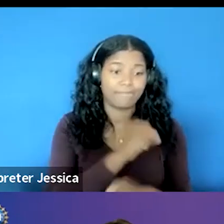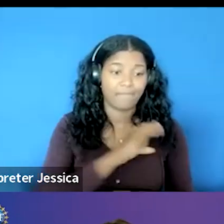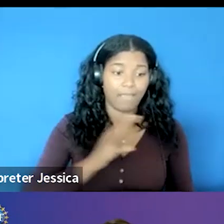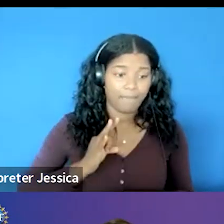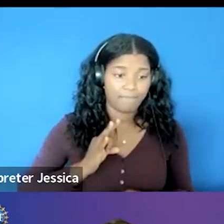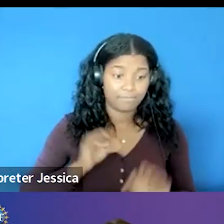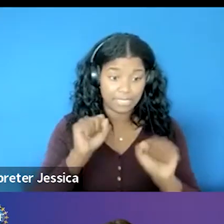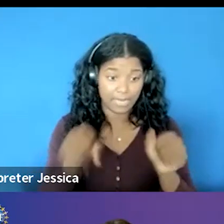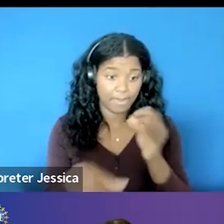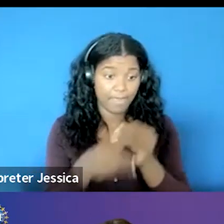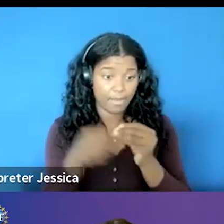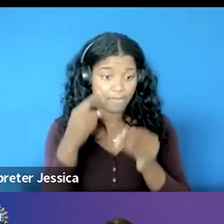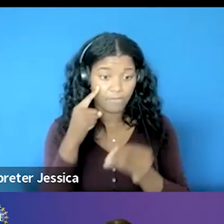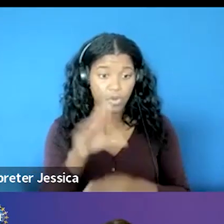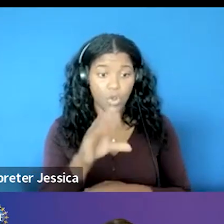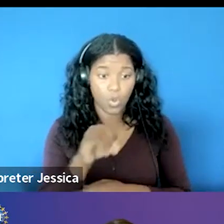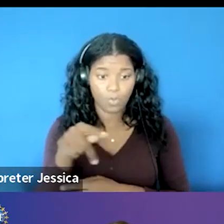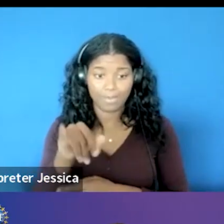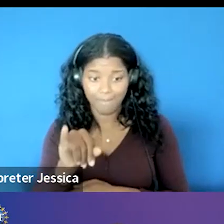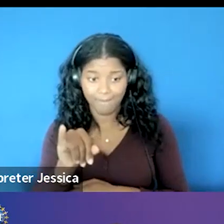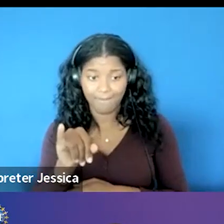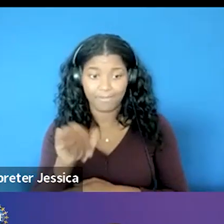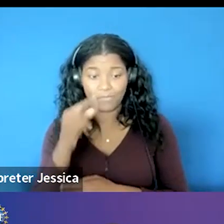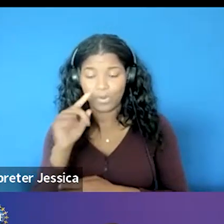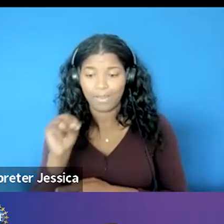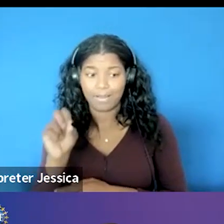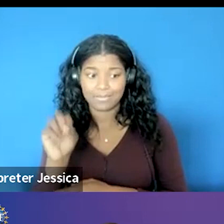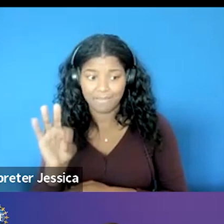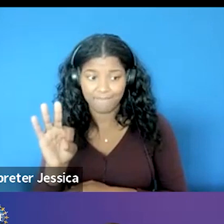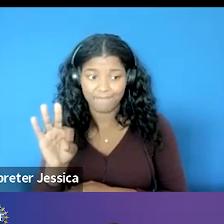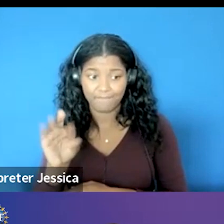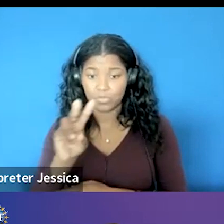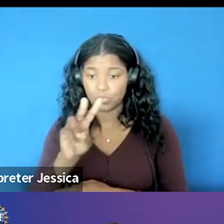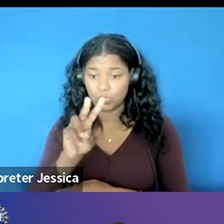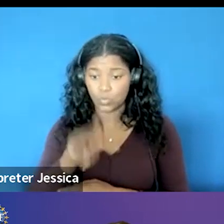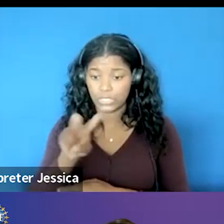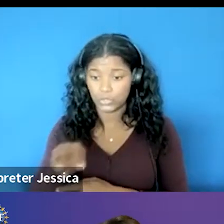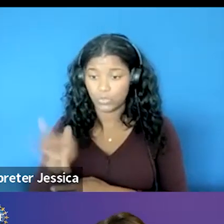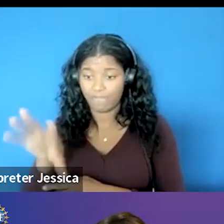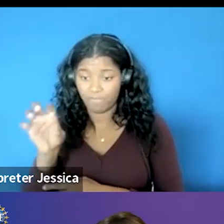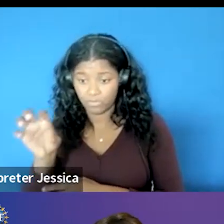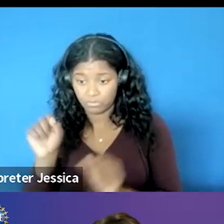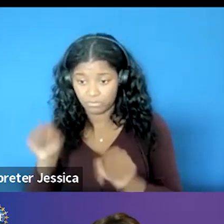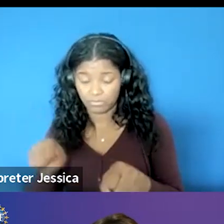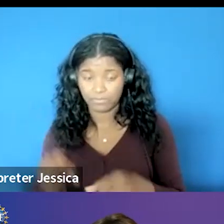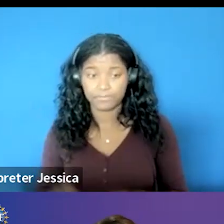Leslie Rissler: Colette can answer this question, that's BRC-BIO. I want to make sure that, it's the correct answer, so I'm going to ask her to answer it please.